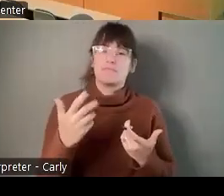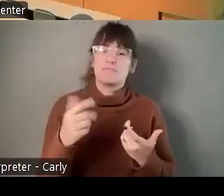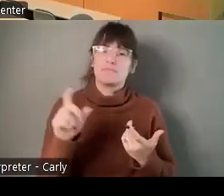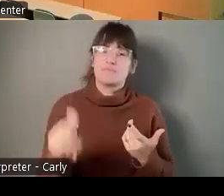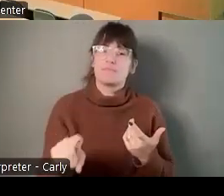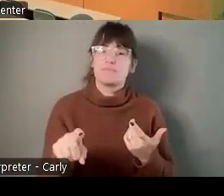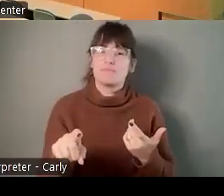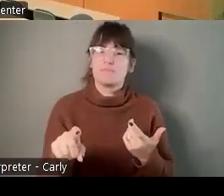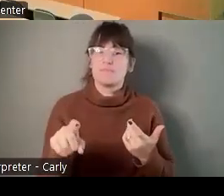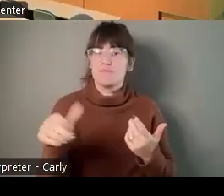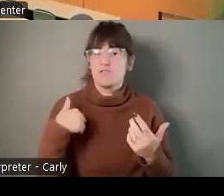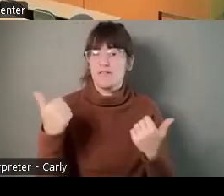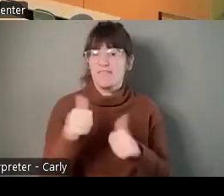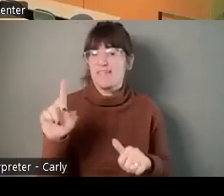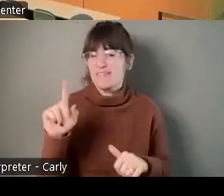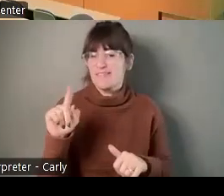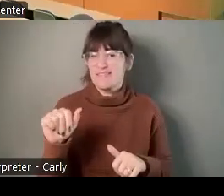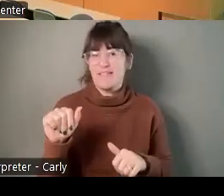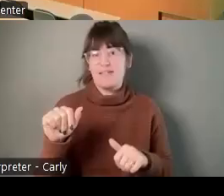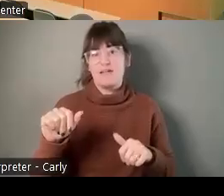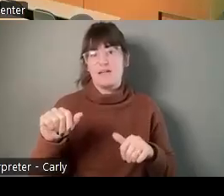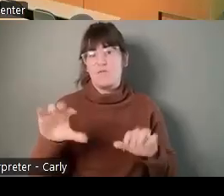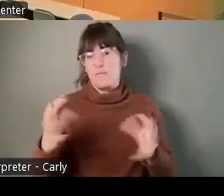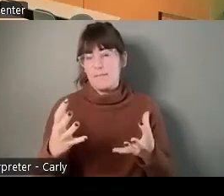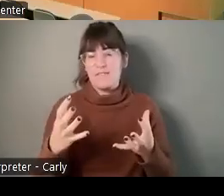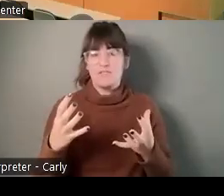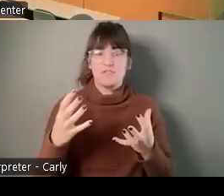worth do you have data on diversity of the population um does it align with department's